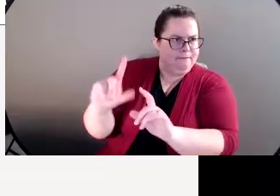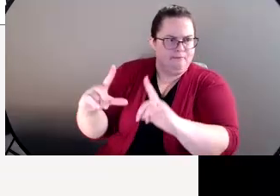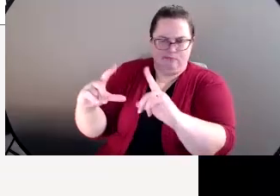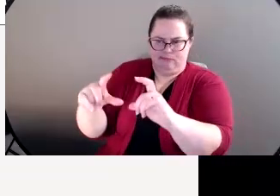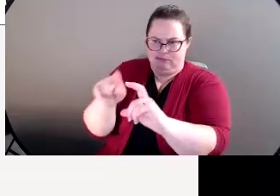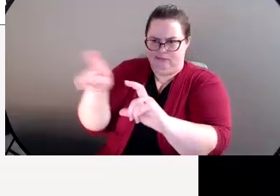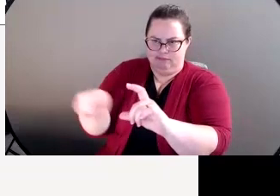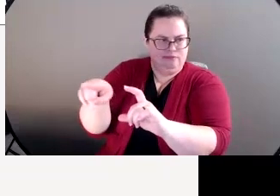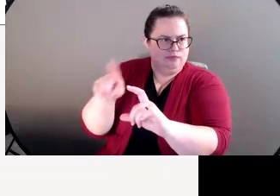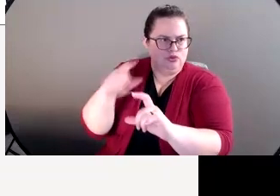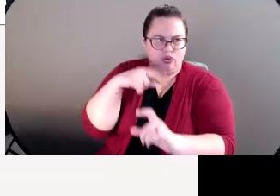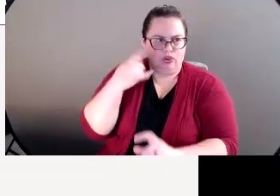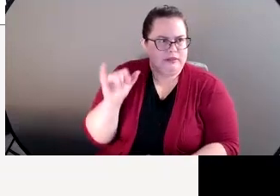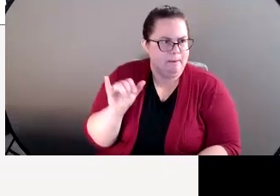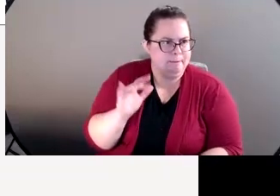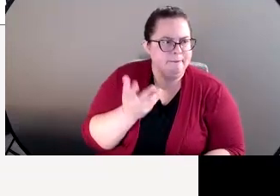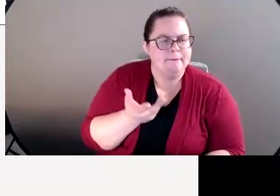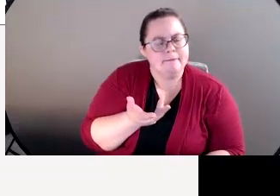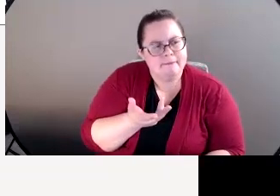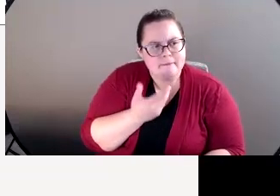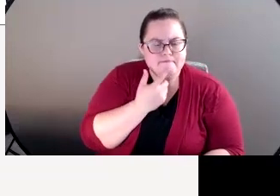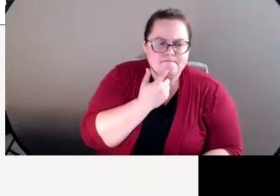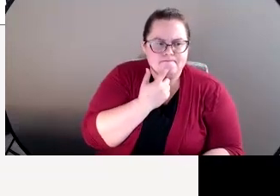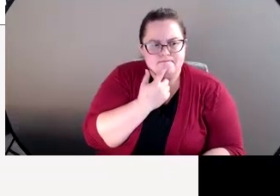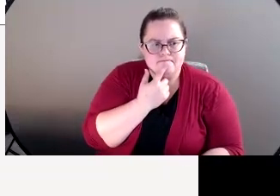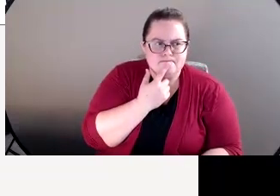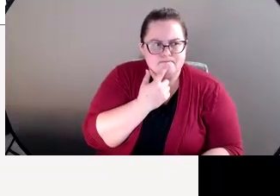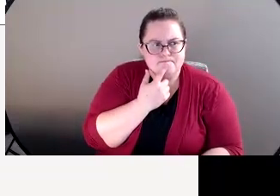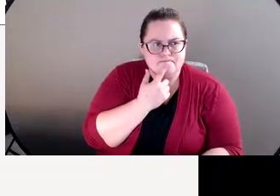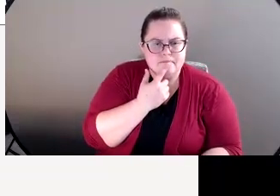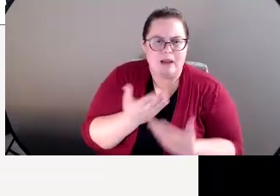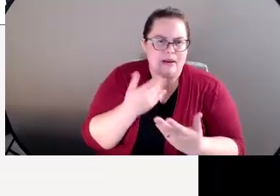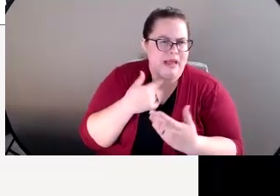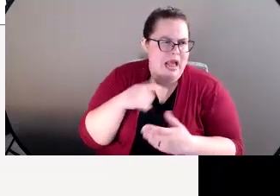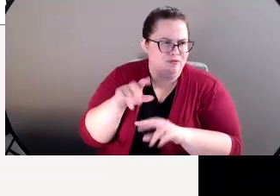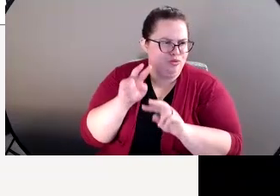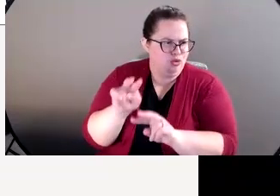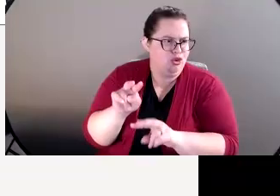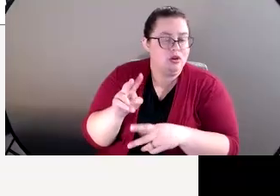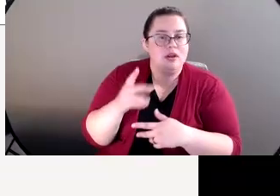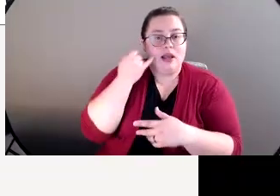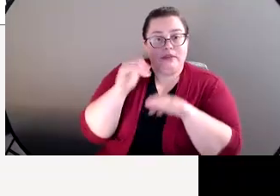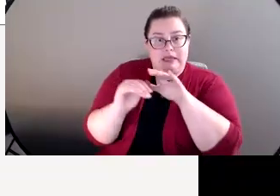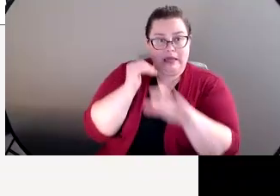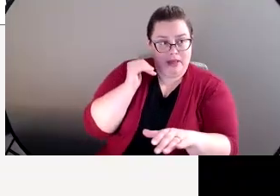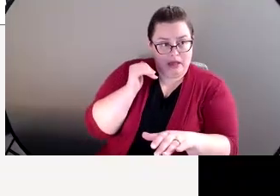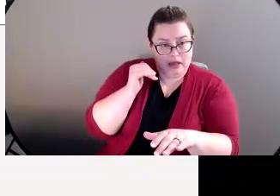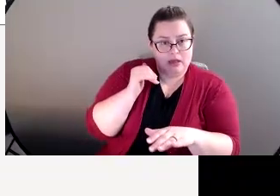Okay. Yes. I may have to take a look at it, if you could send me an email and let me know what course that's in.